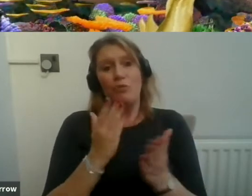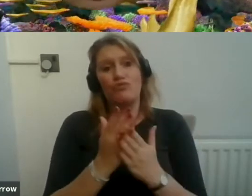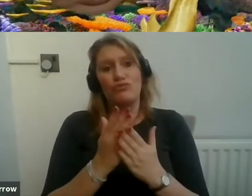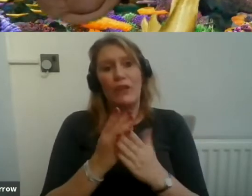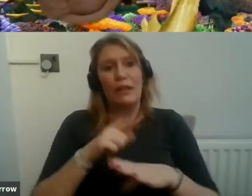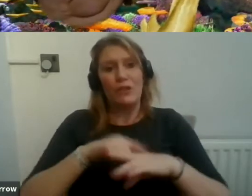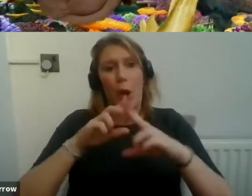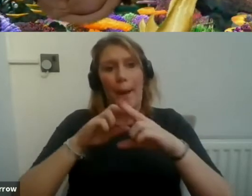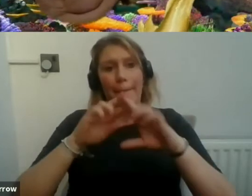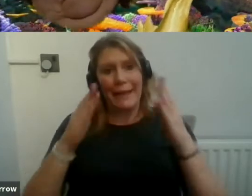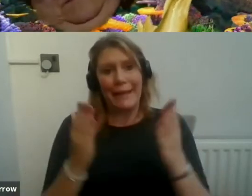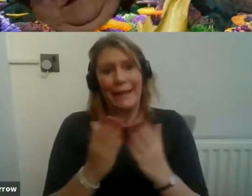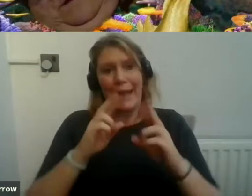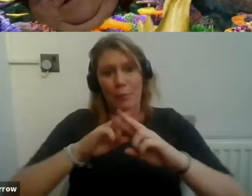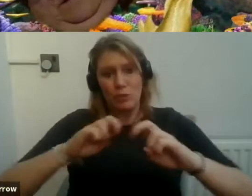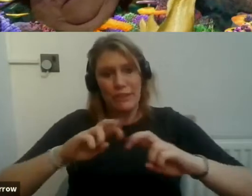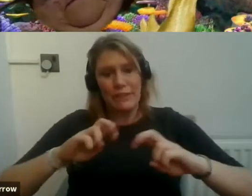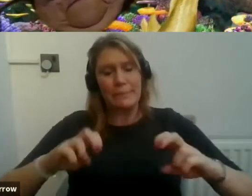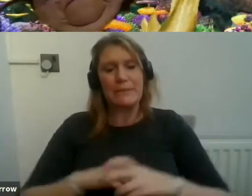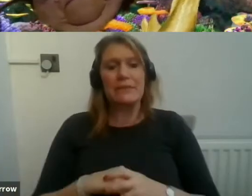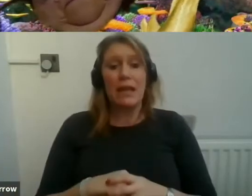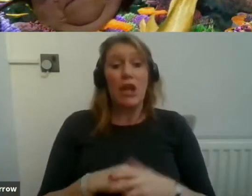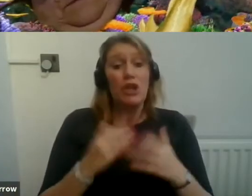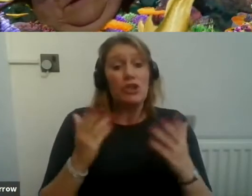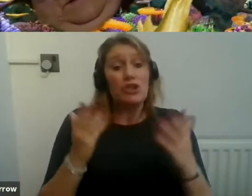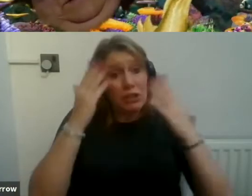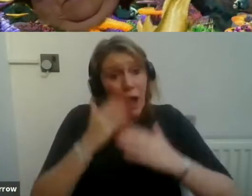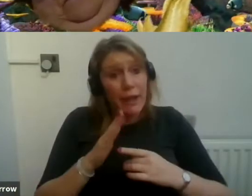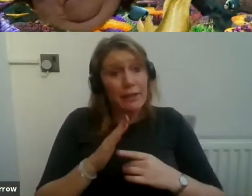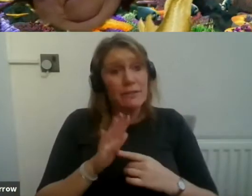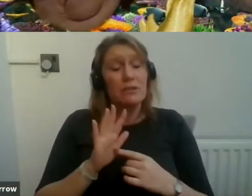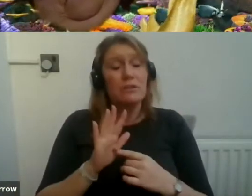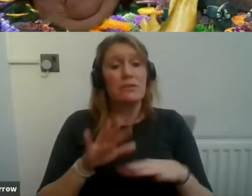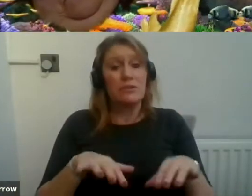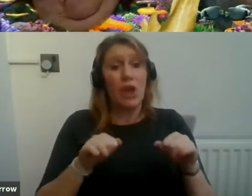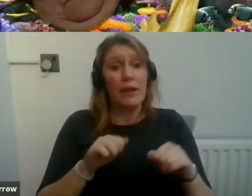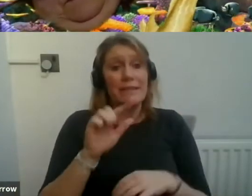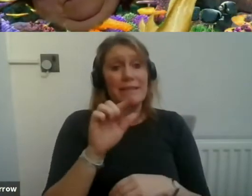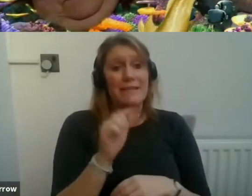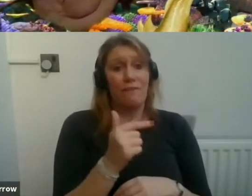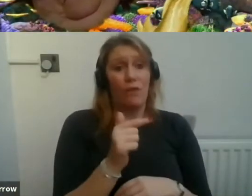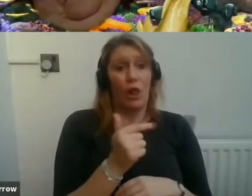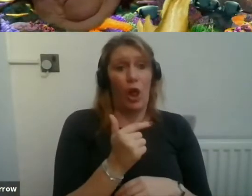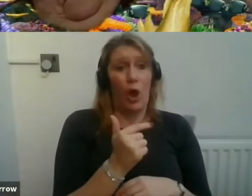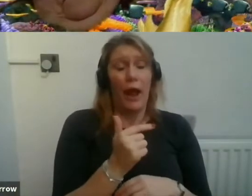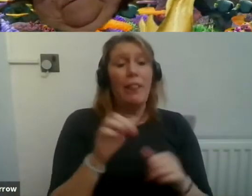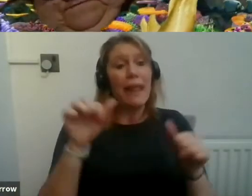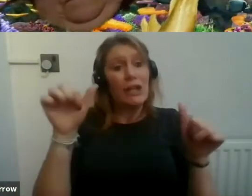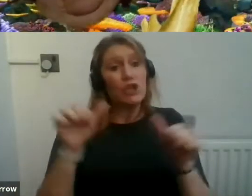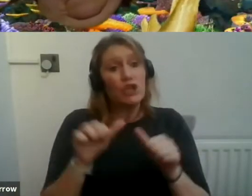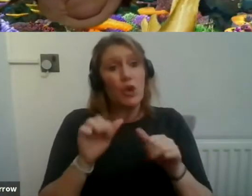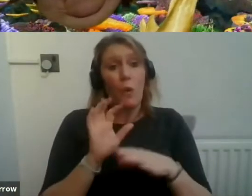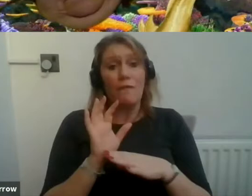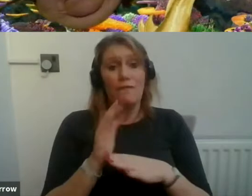Tonight's showing starts at 7 o'clock. As Vici quite rightly said there are other short films as well to accompany this.